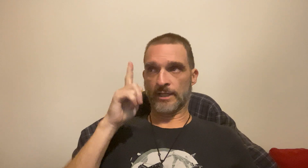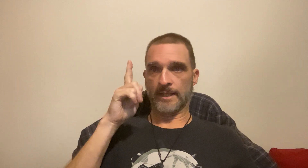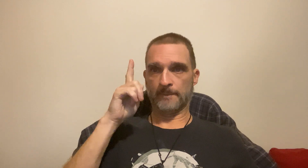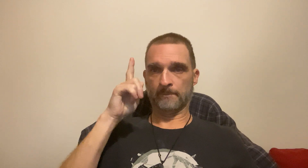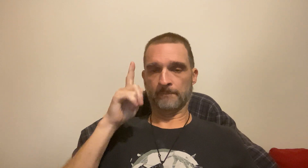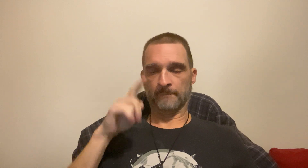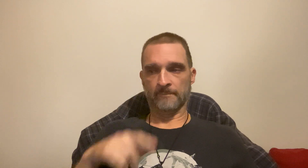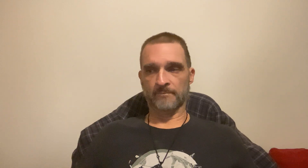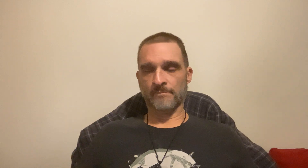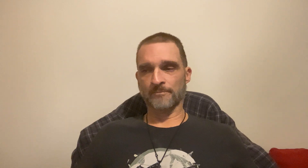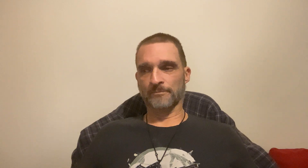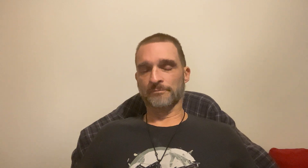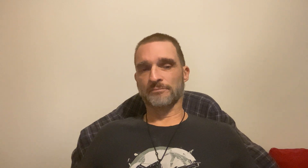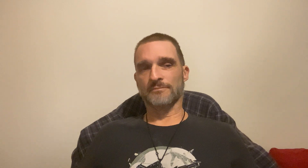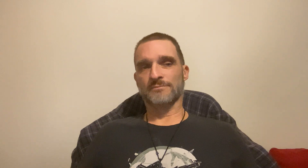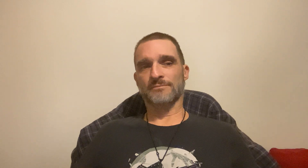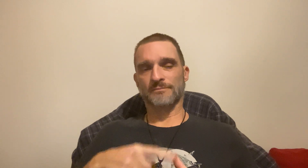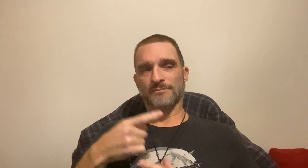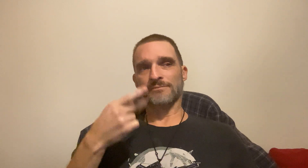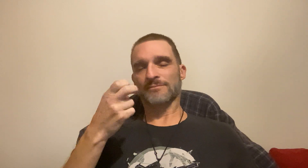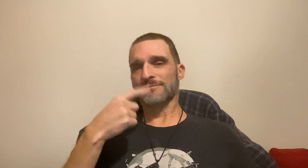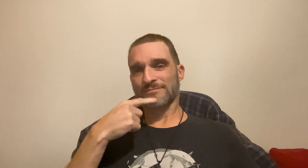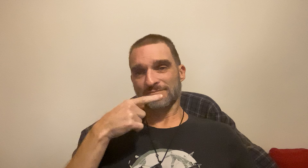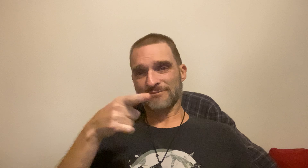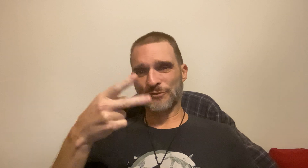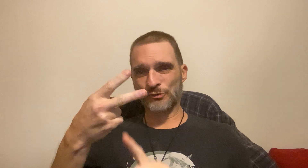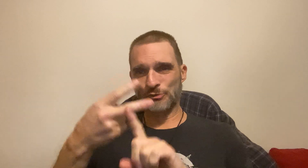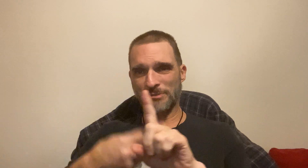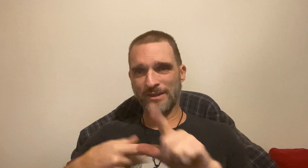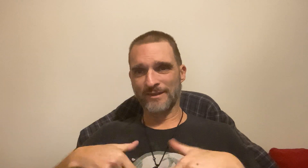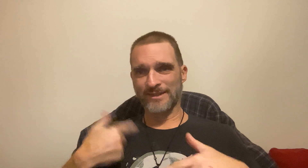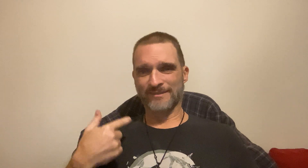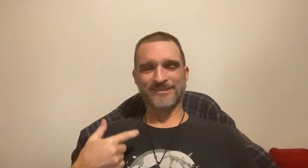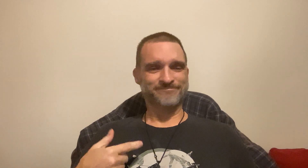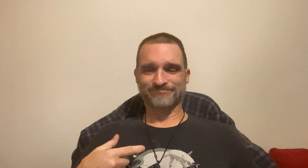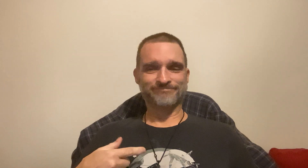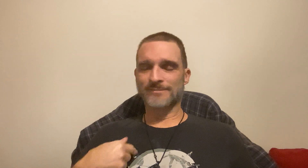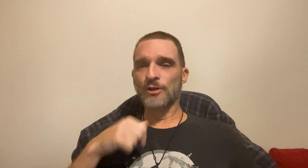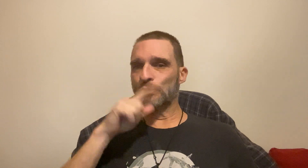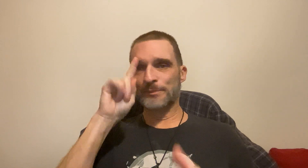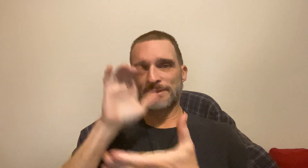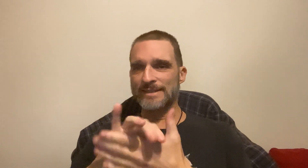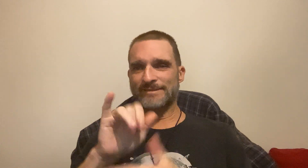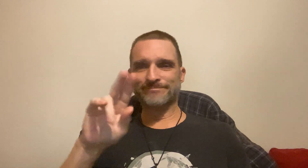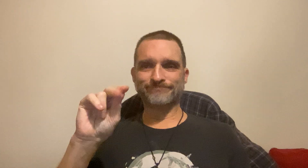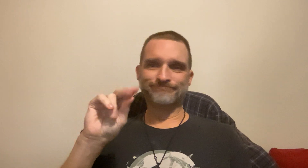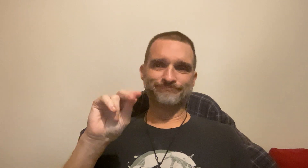look at me. Look at Him *points up to God*" He said, "you have 2 months to live? I don't believe that.